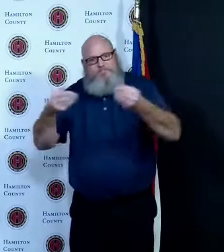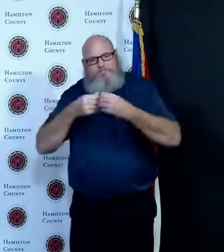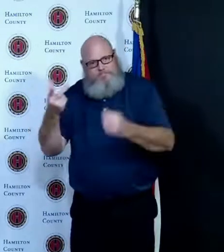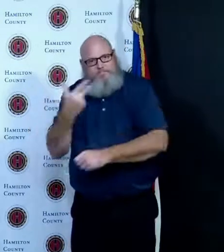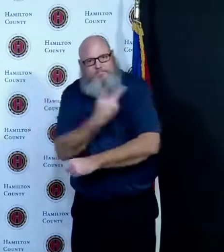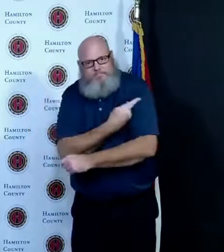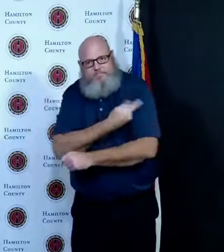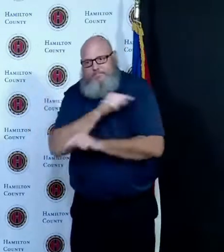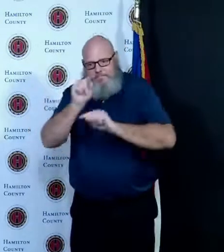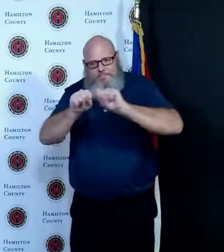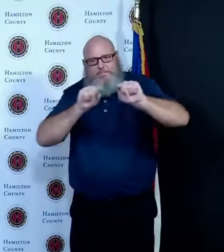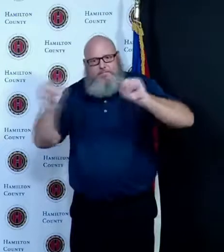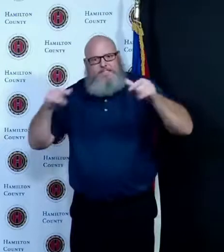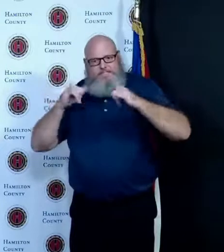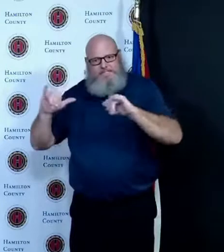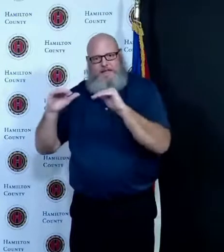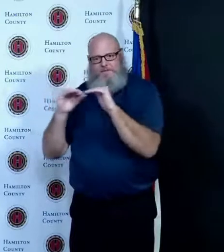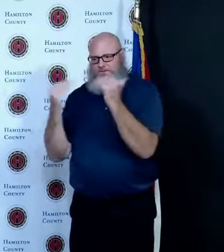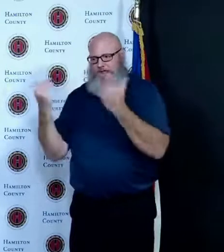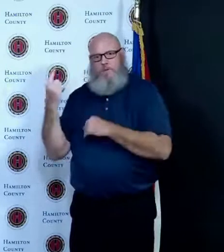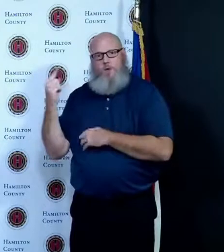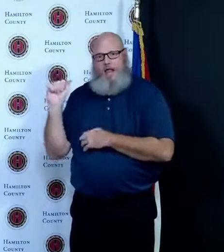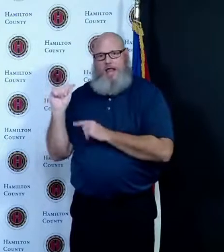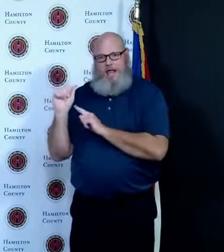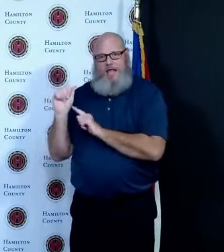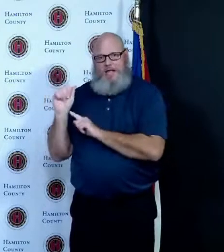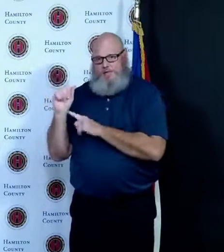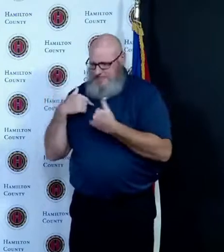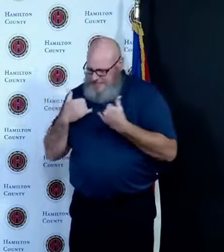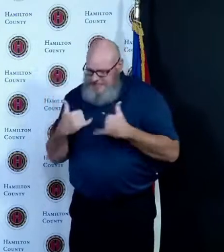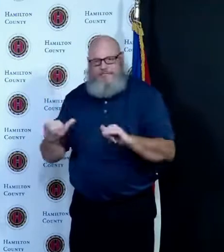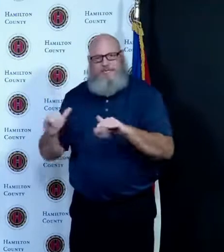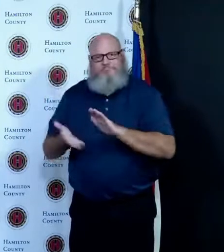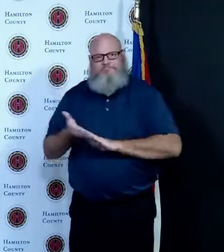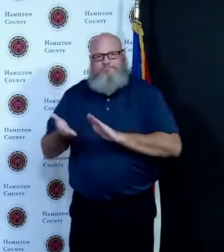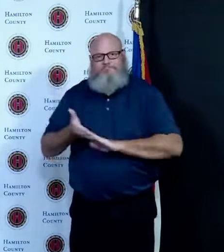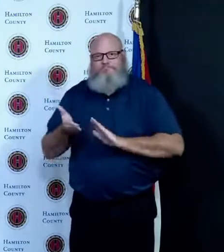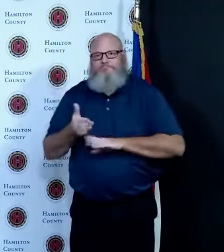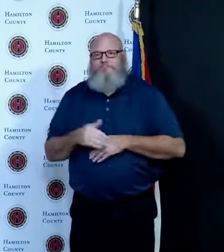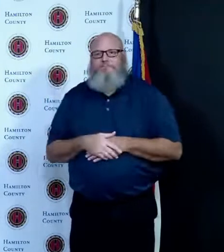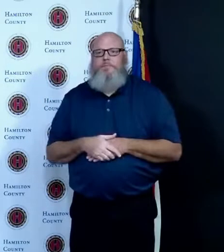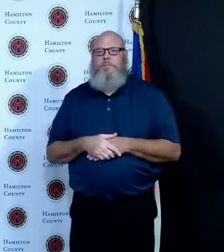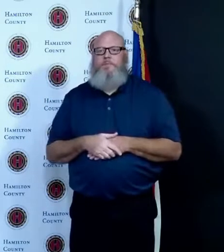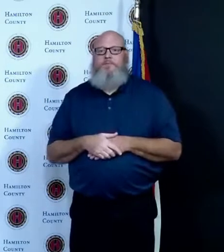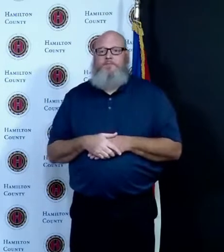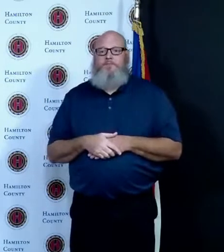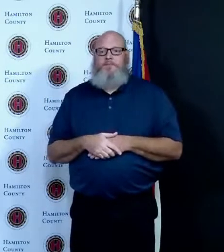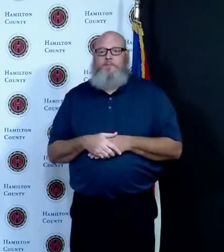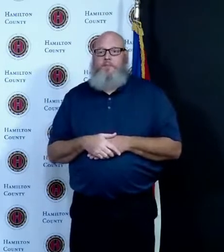about those numbers then so the idea is and the Governor has laid this out pretty clearly the